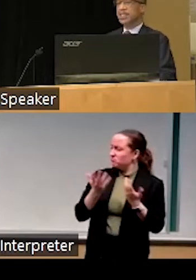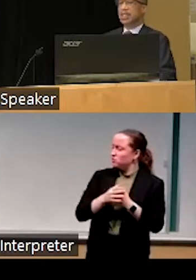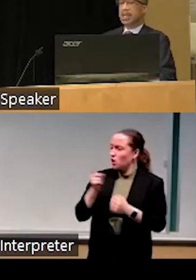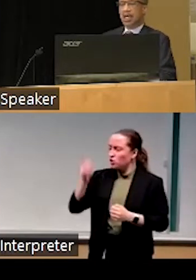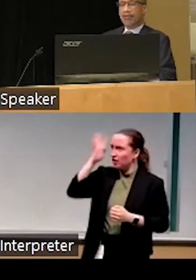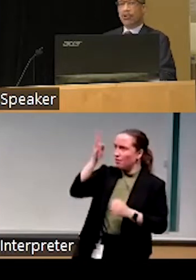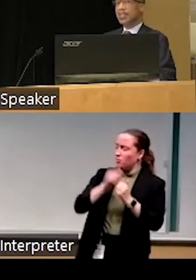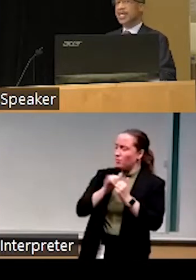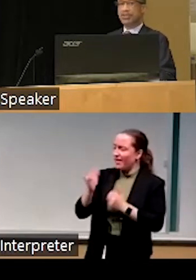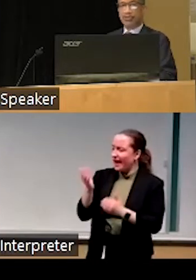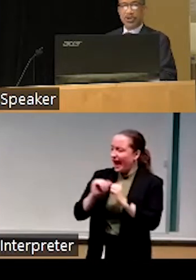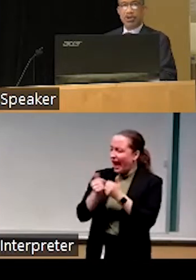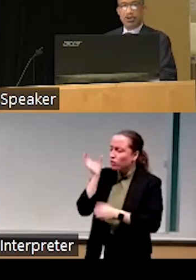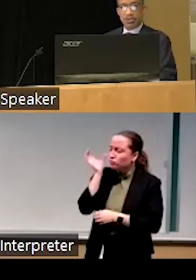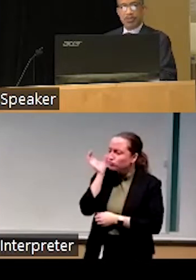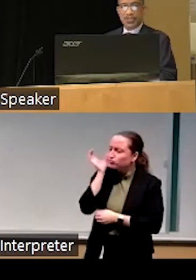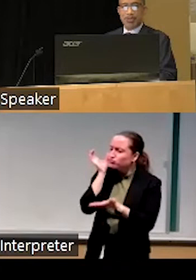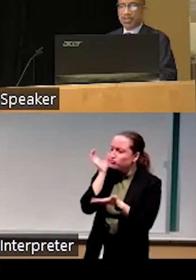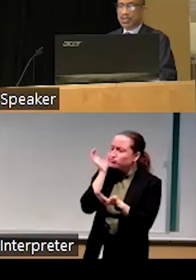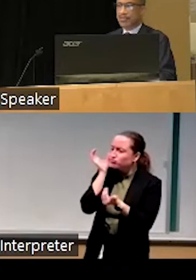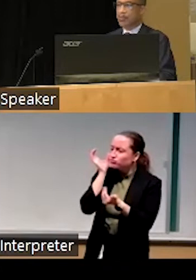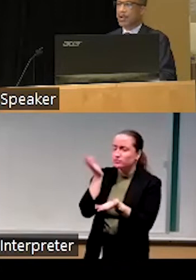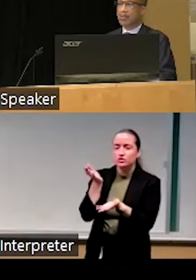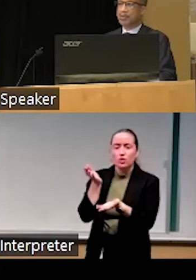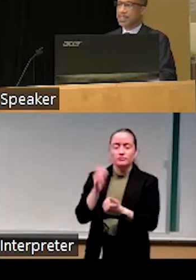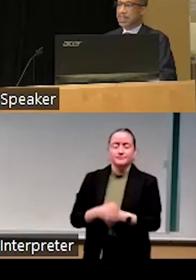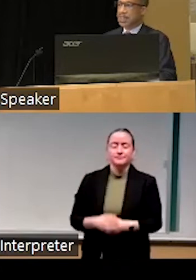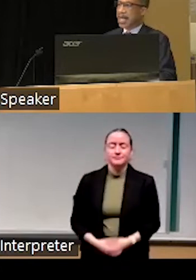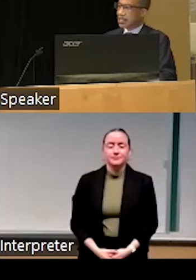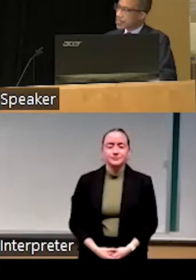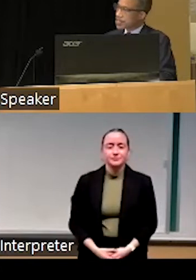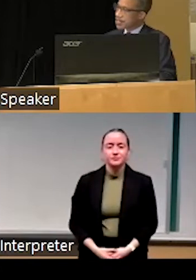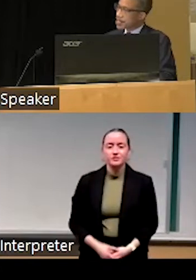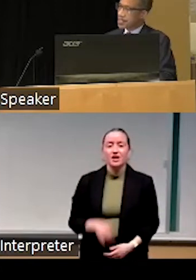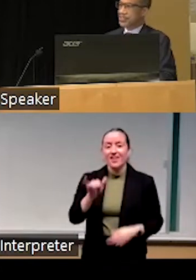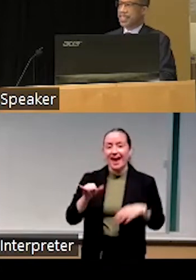this uh formulation for their own perception of their problems that active listening is not just